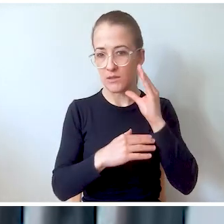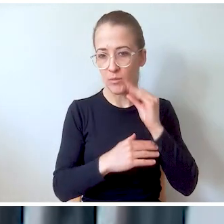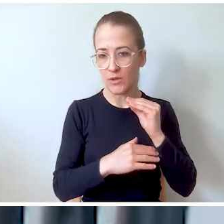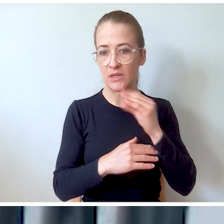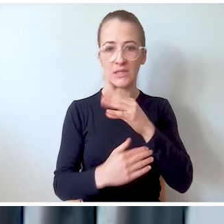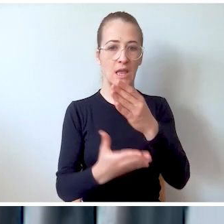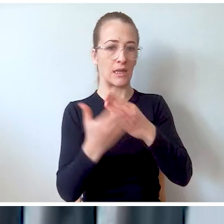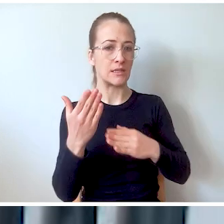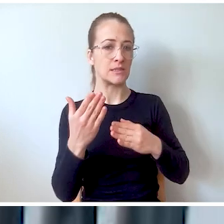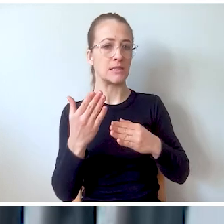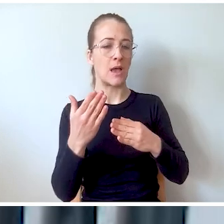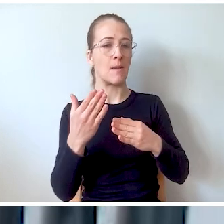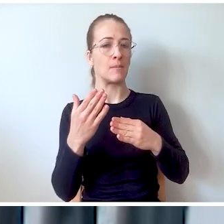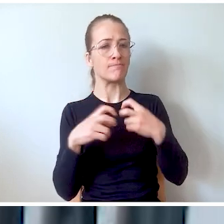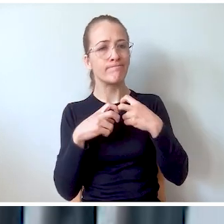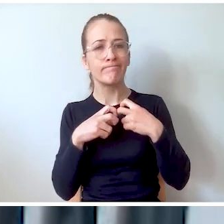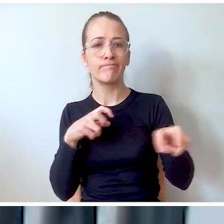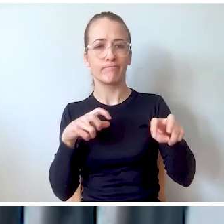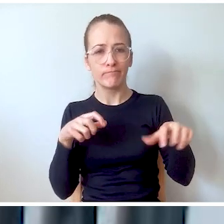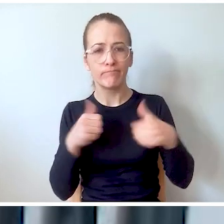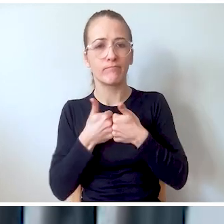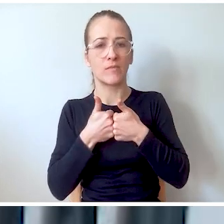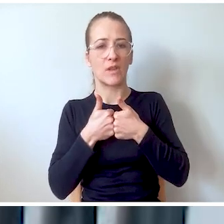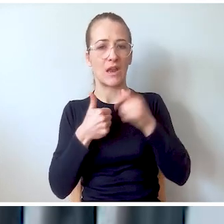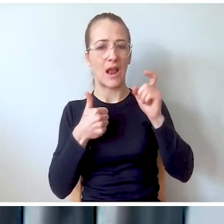and some of the difficulties we had to undergo